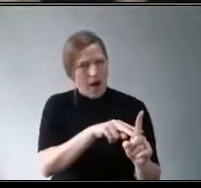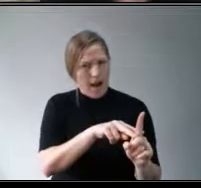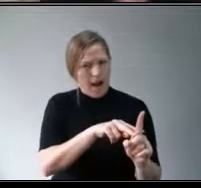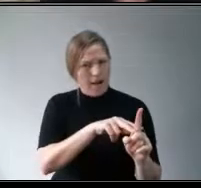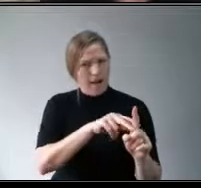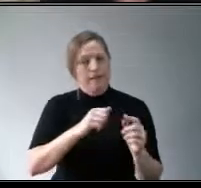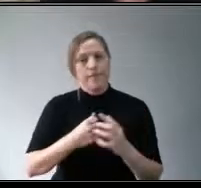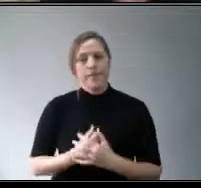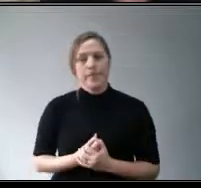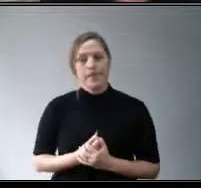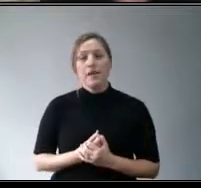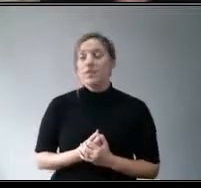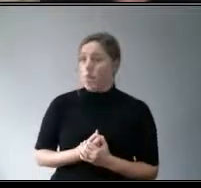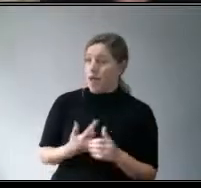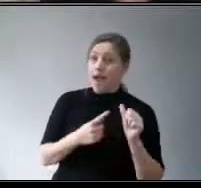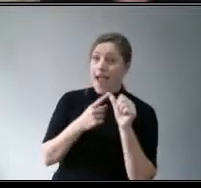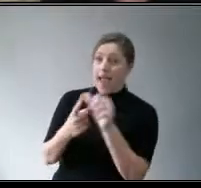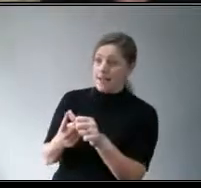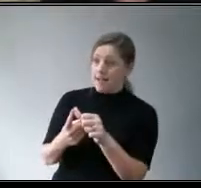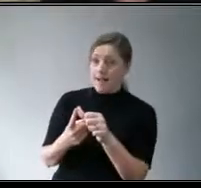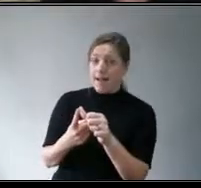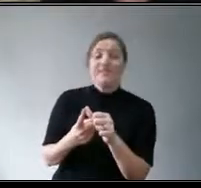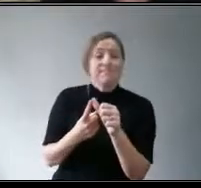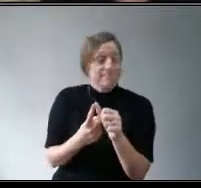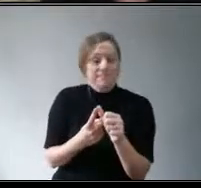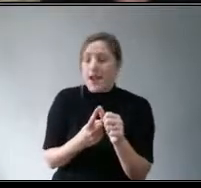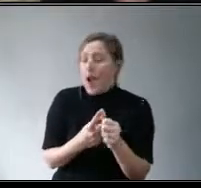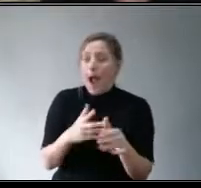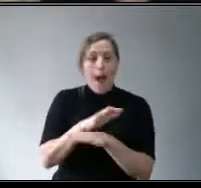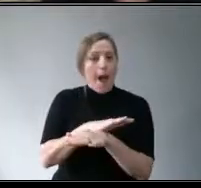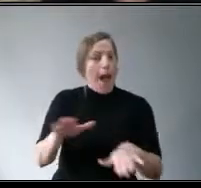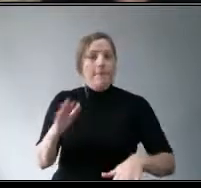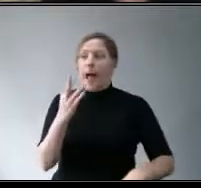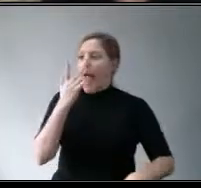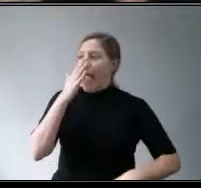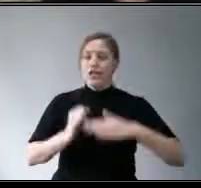the good news is there's absolutely no age limit for this program and we understand that people